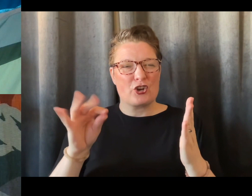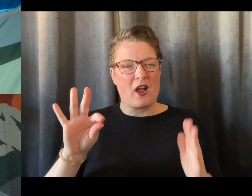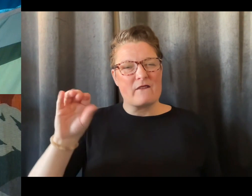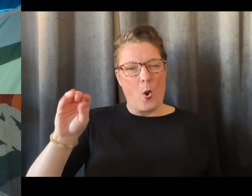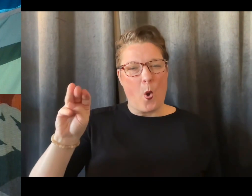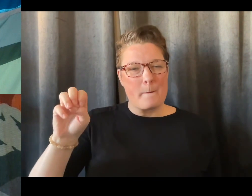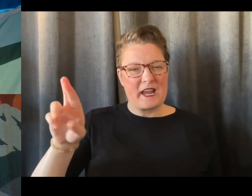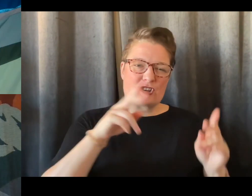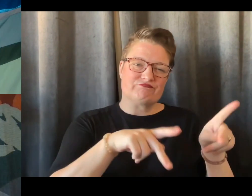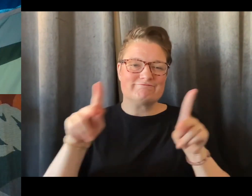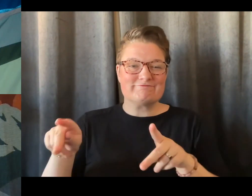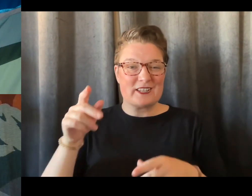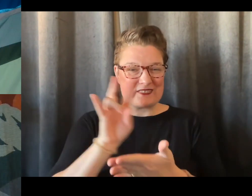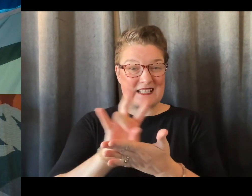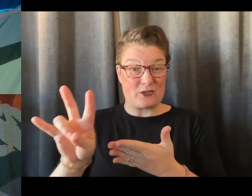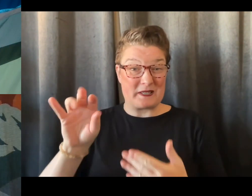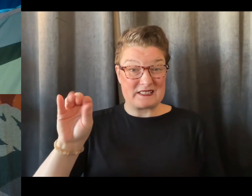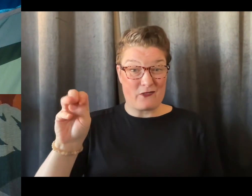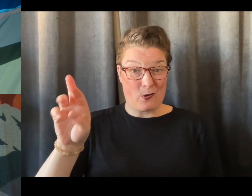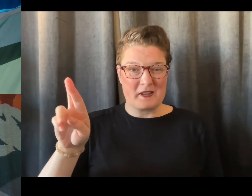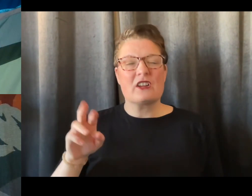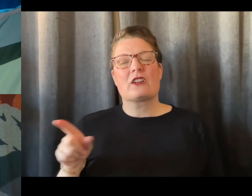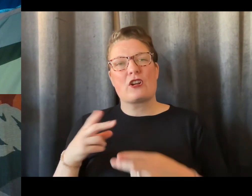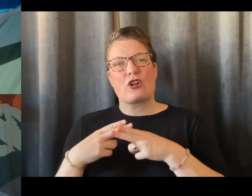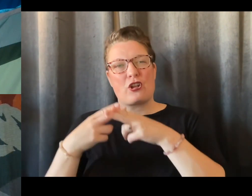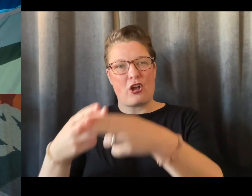That is called The seven weeks of comfort.